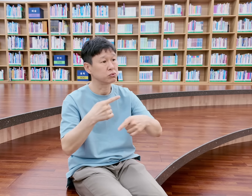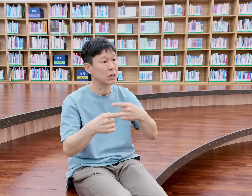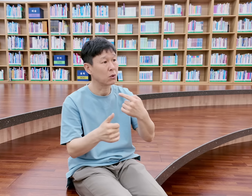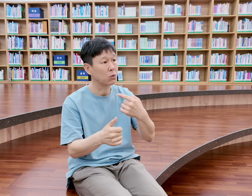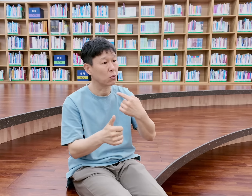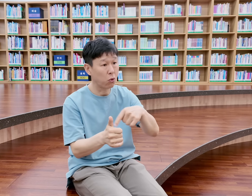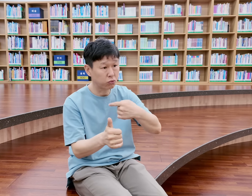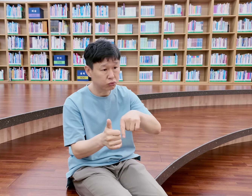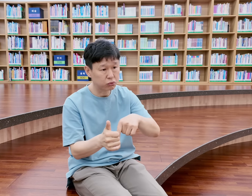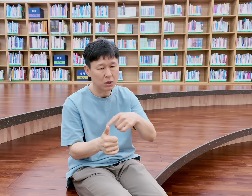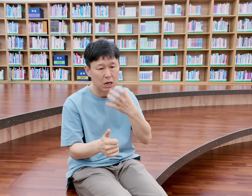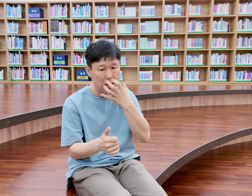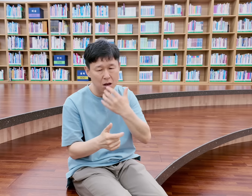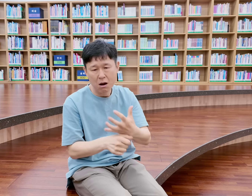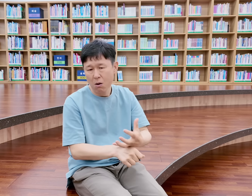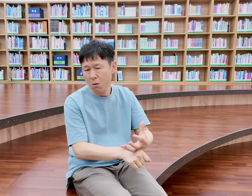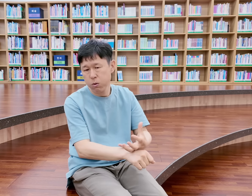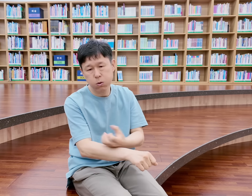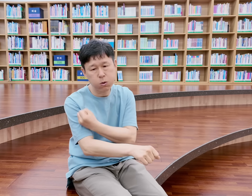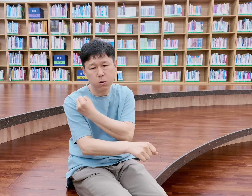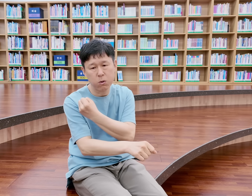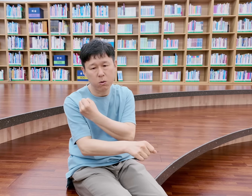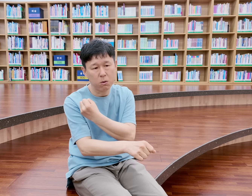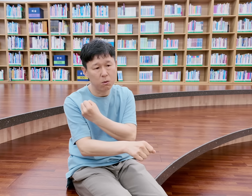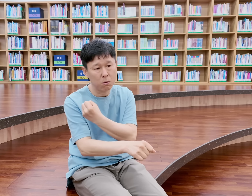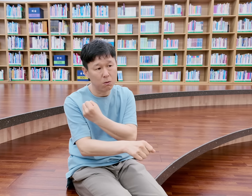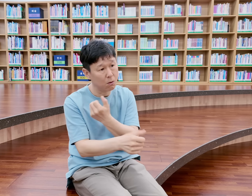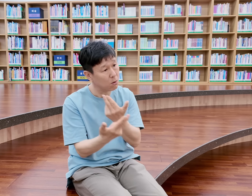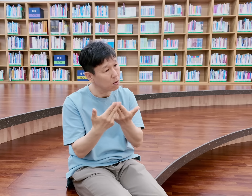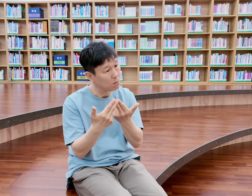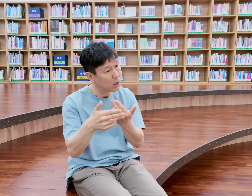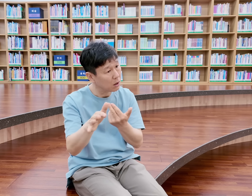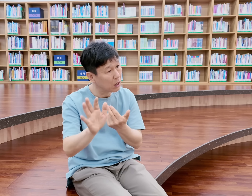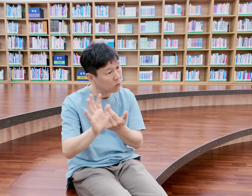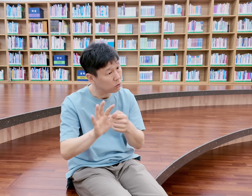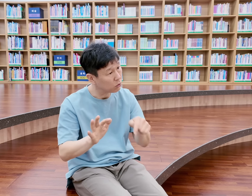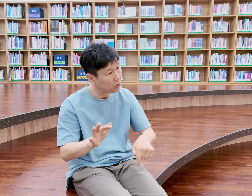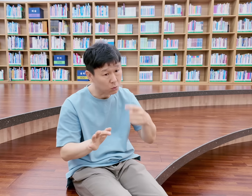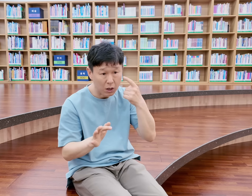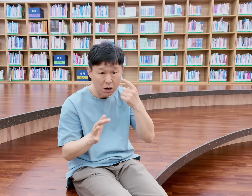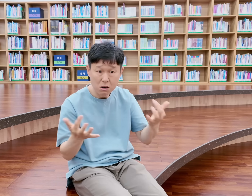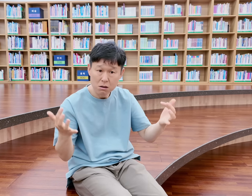Sign language education is very popular among young people. I'm not sure why people come to learn here rather than at the association,